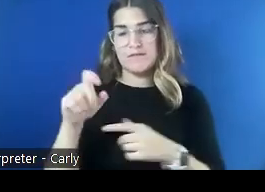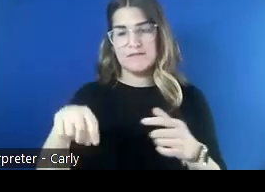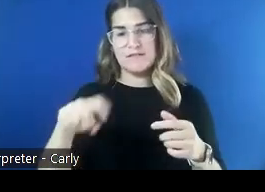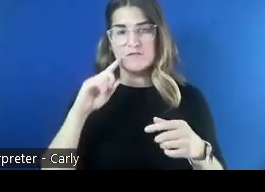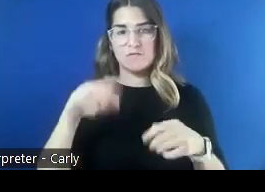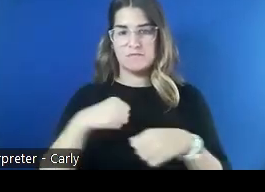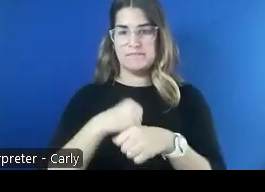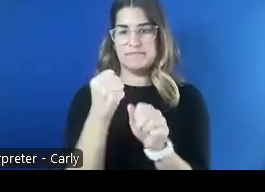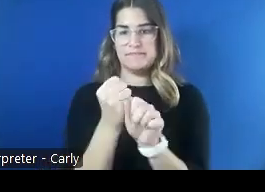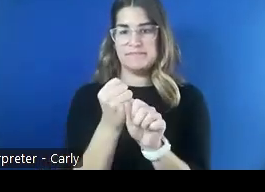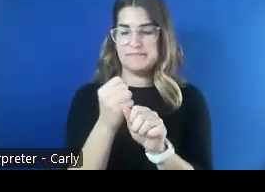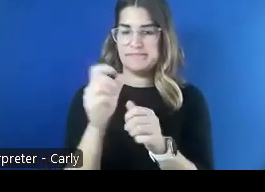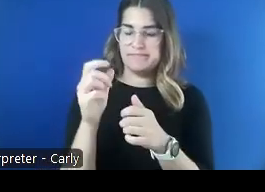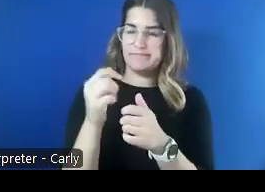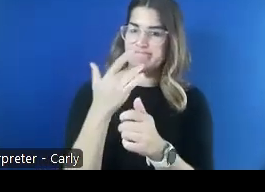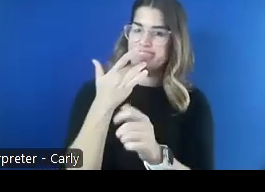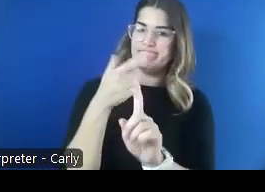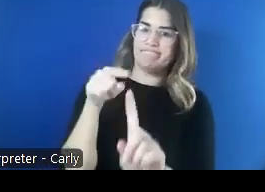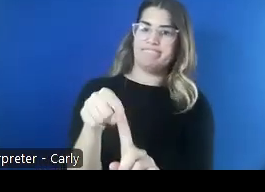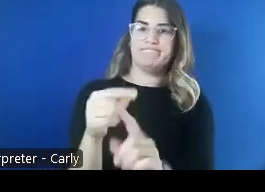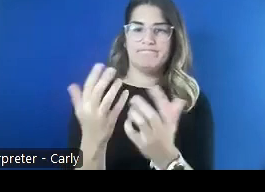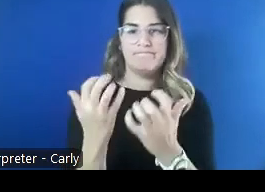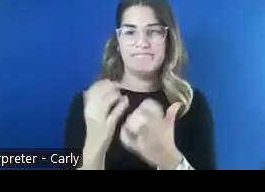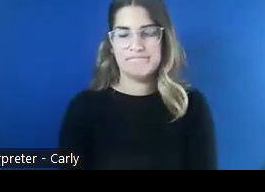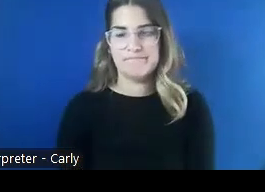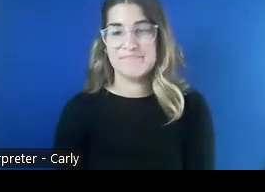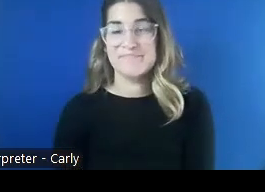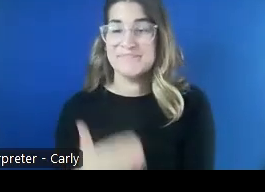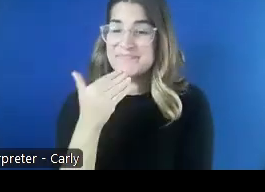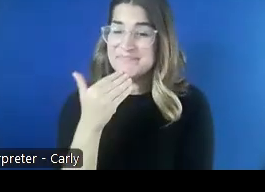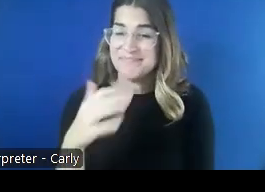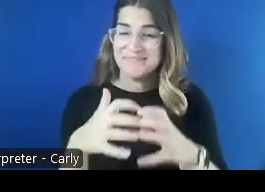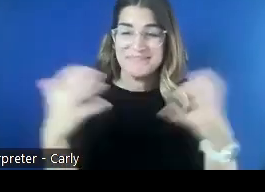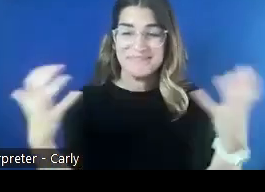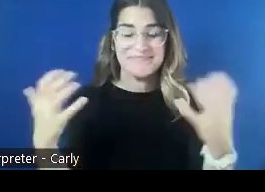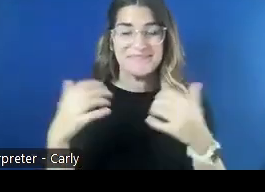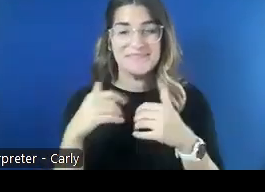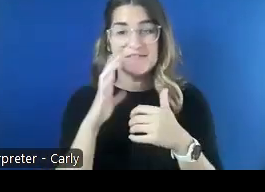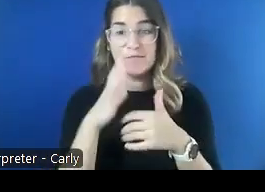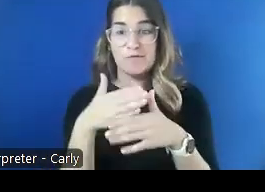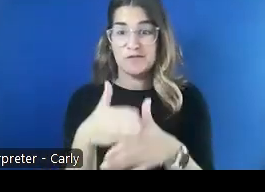the desired outcomes so thank you so much for um sharing about this and I'm going to turn back to